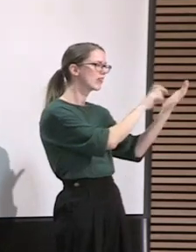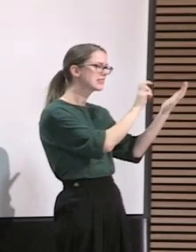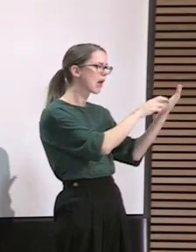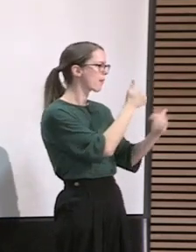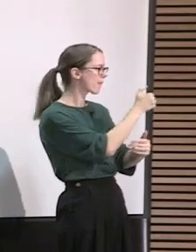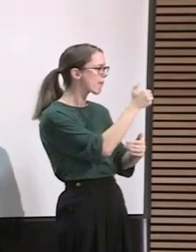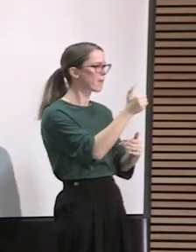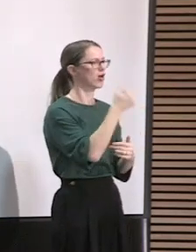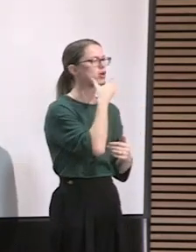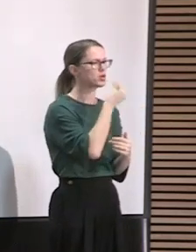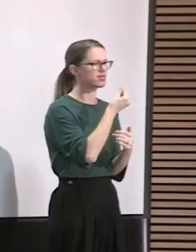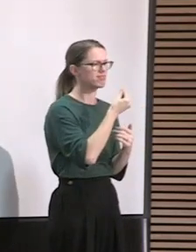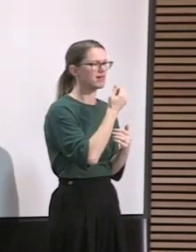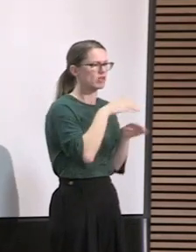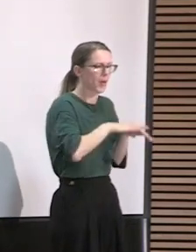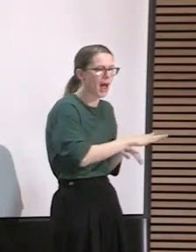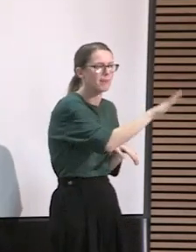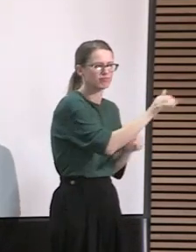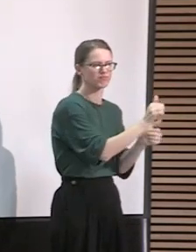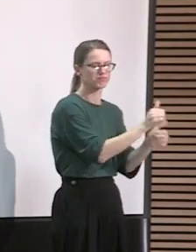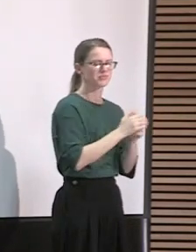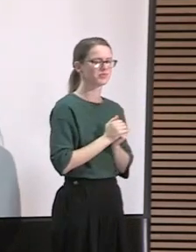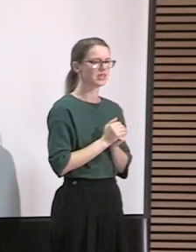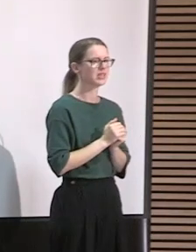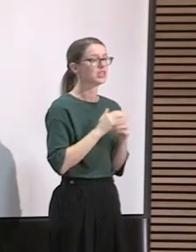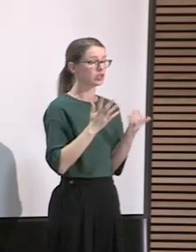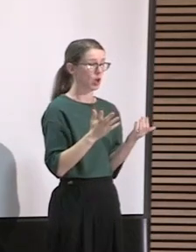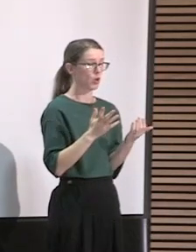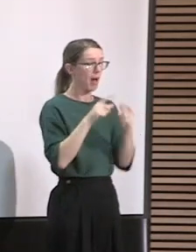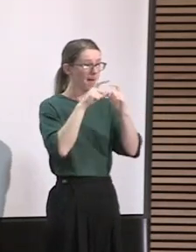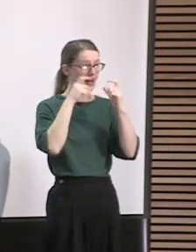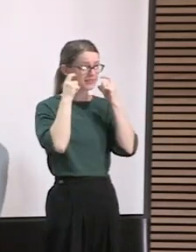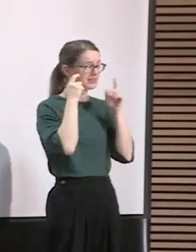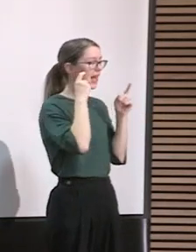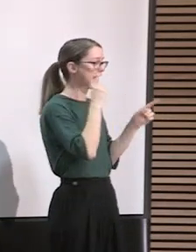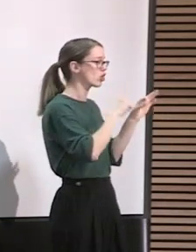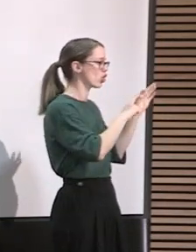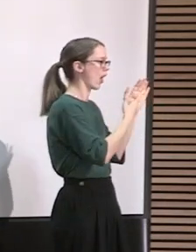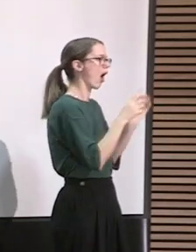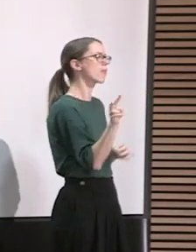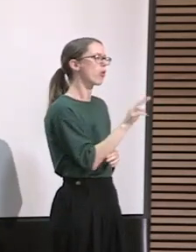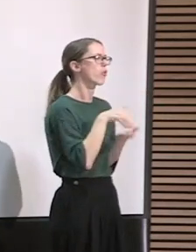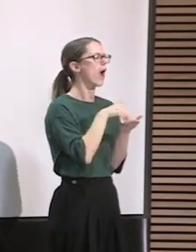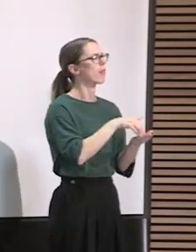Director-General has indicated, the uptake of the app and usage of the app continues to increase day on